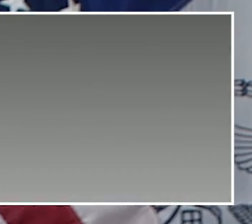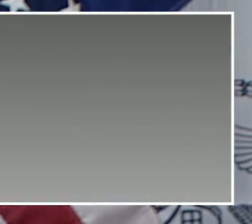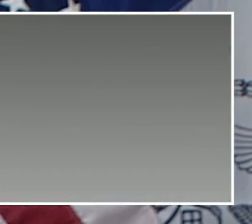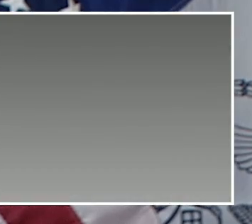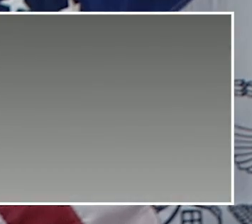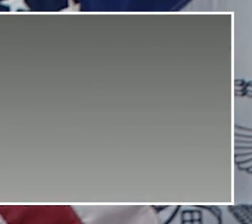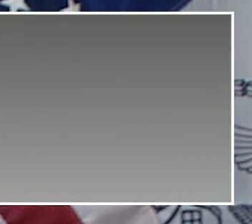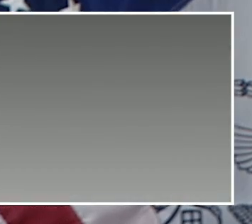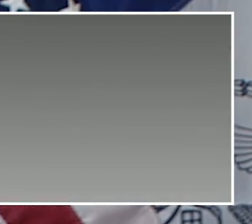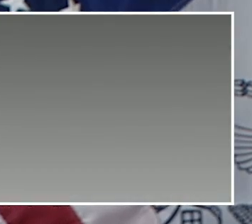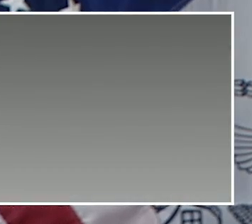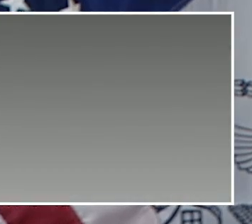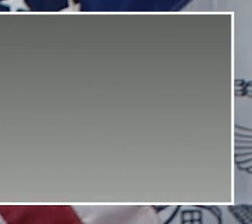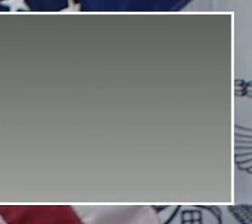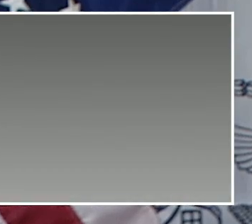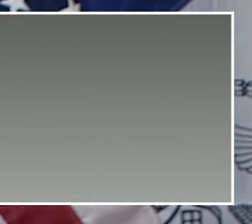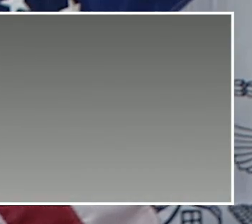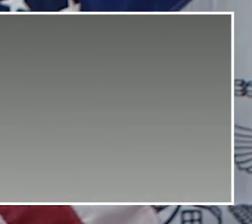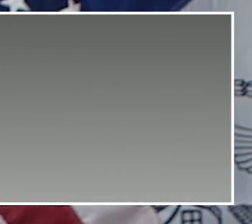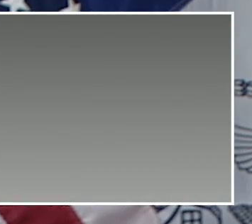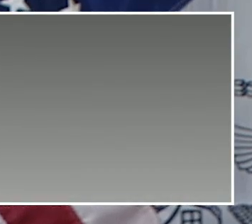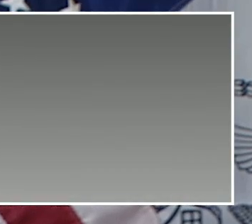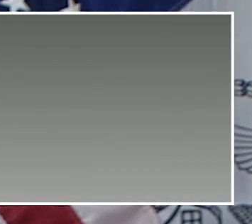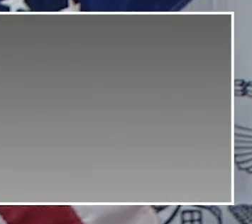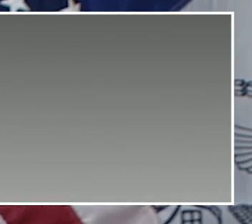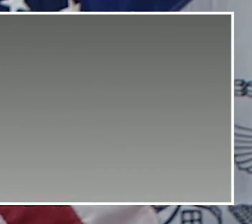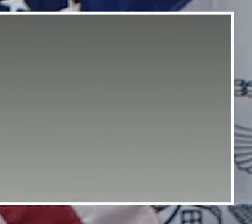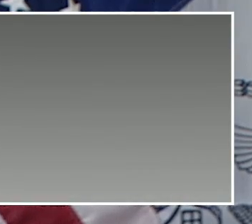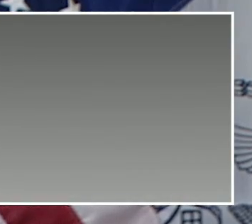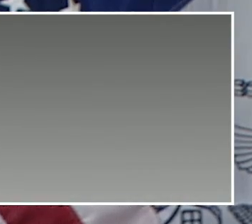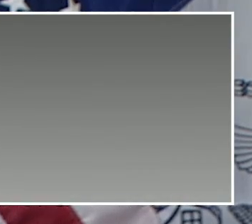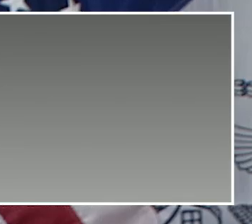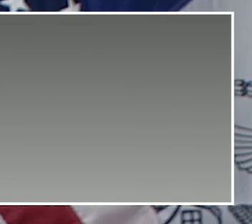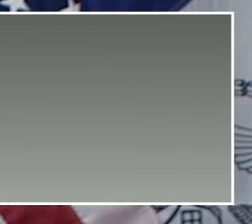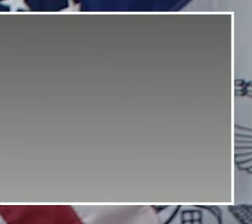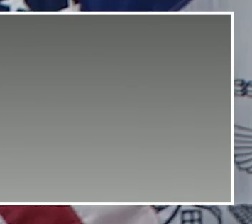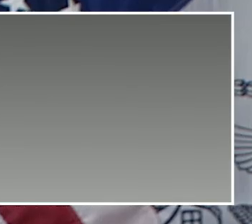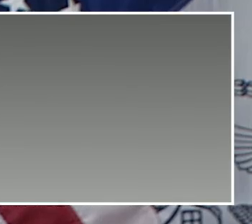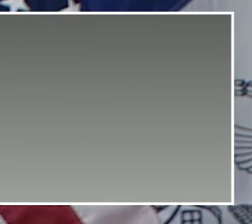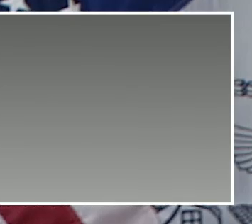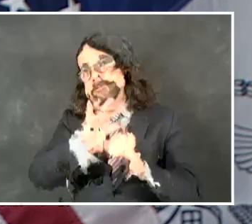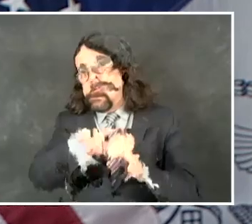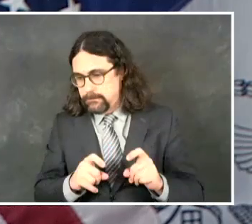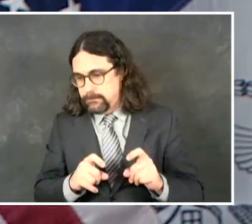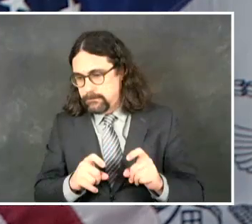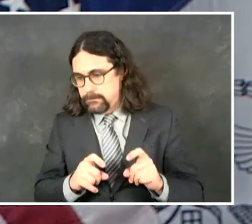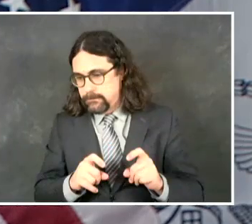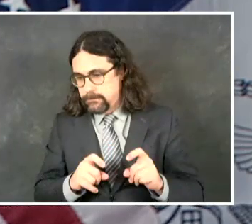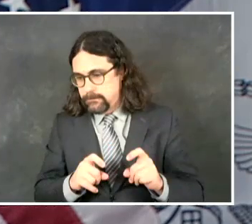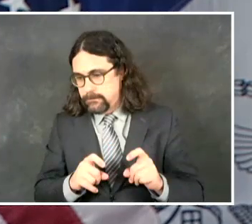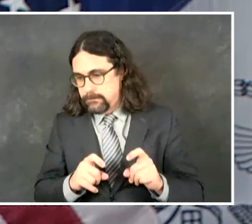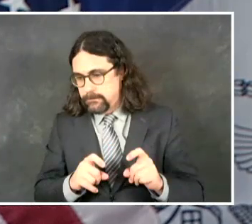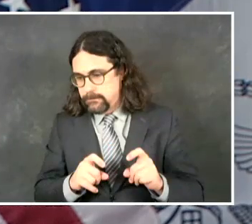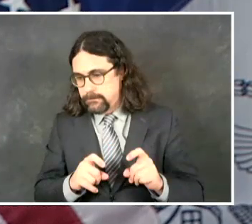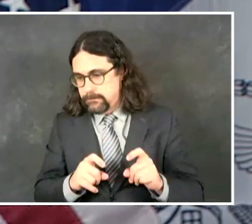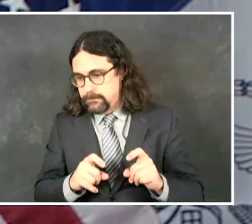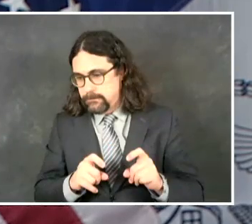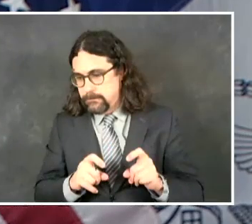LONG INTENSE PROCESS AND EVERYONE HAS TO PARTICIPATE IN. SO THE GOOD NWSE I'M GOING TO GIVE